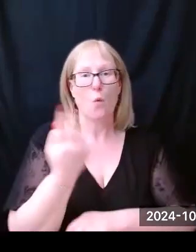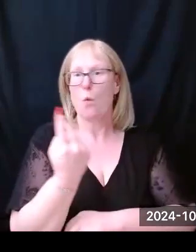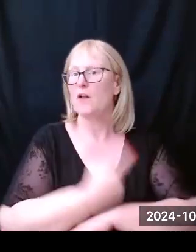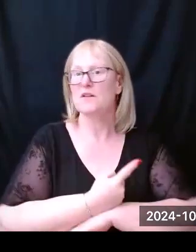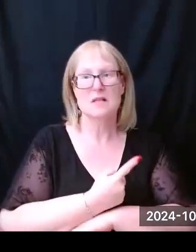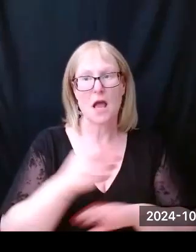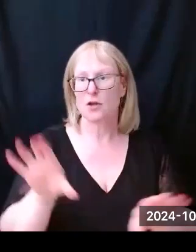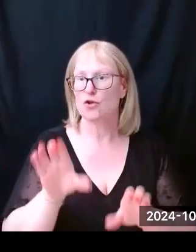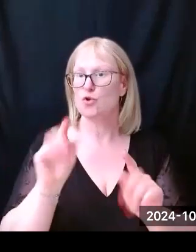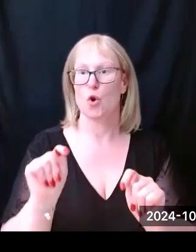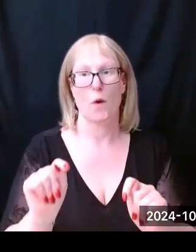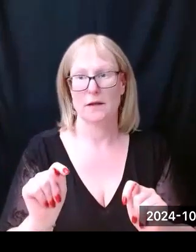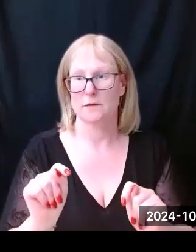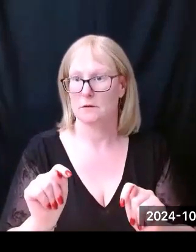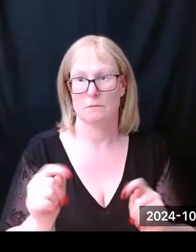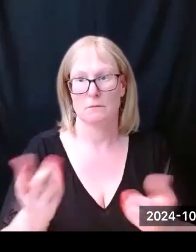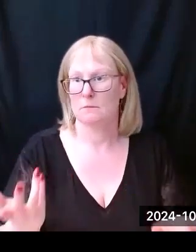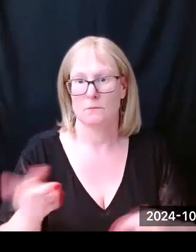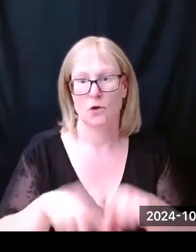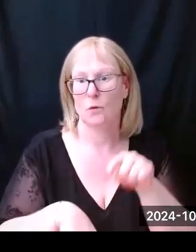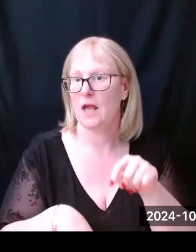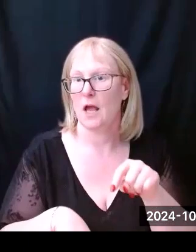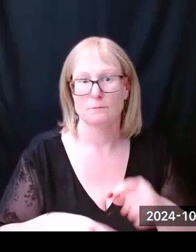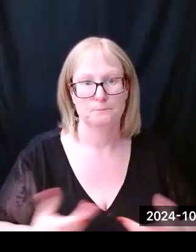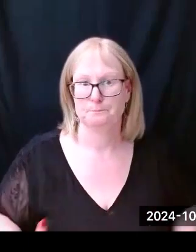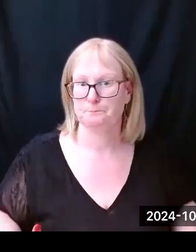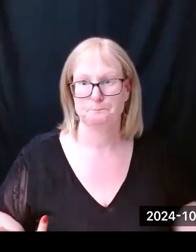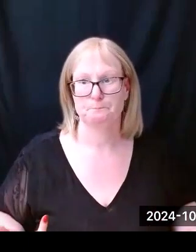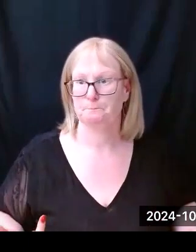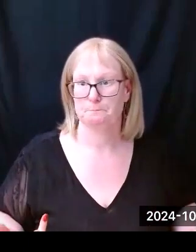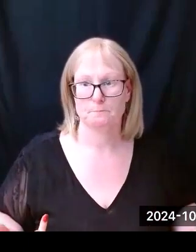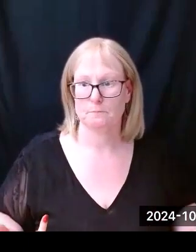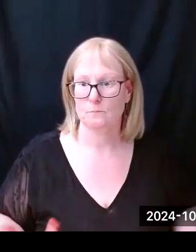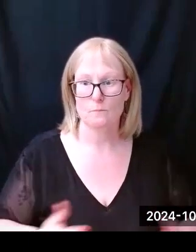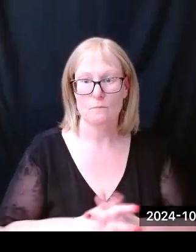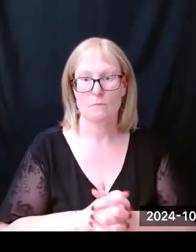resilience is not a thing, at least not in the space that I like to work in.